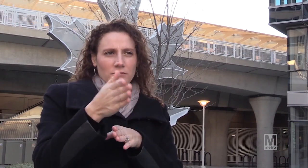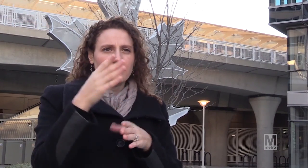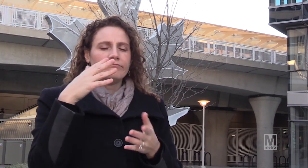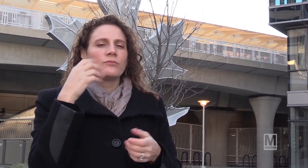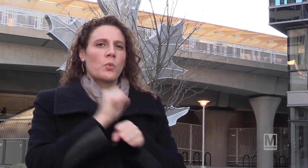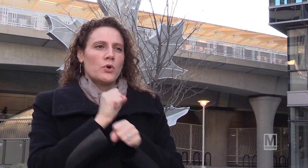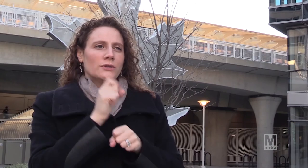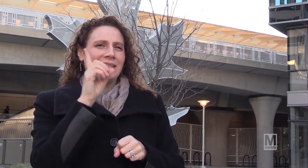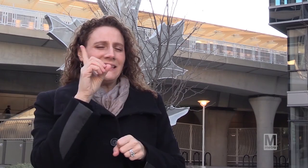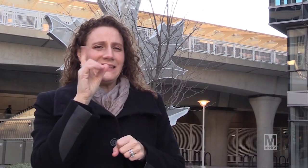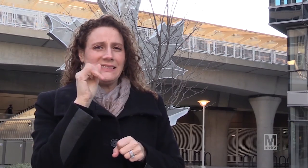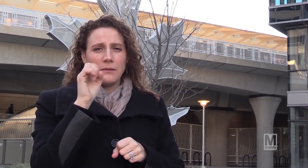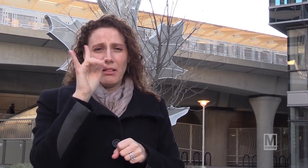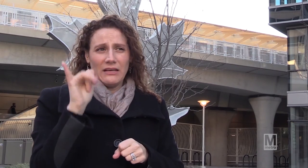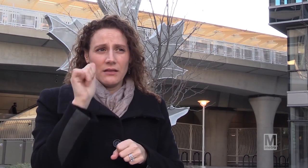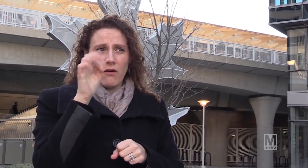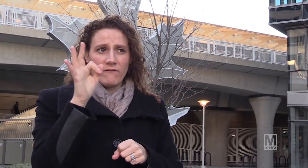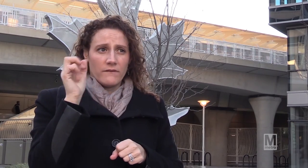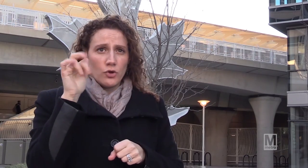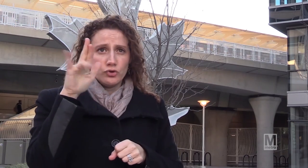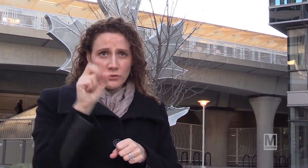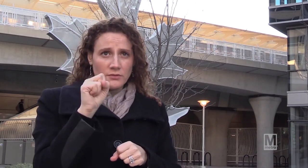My specific field of work is disability affairs --